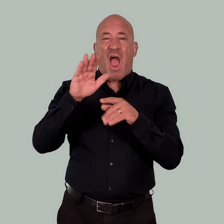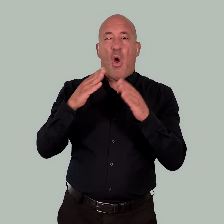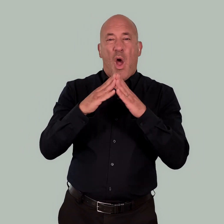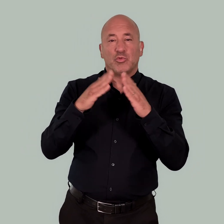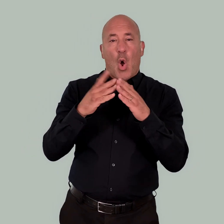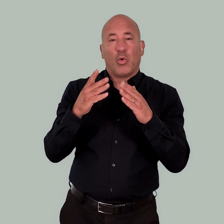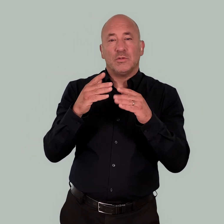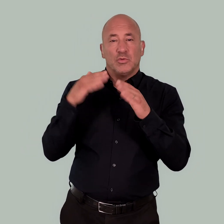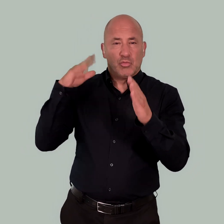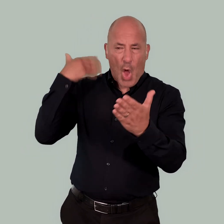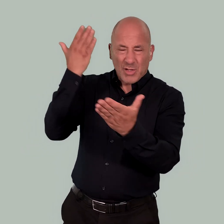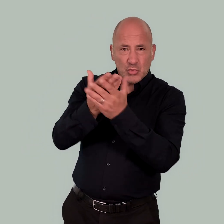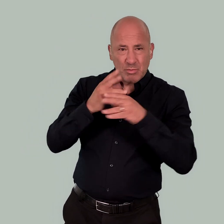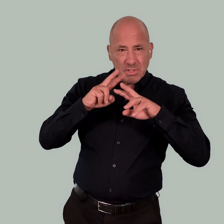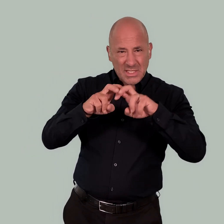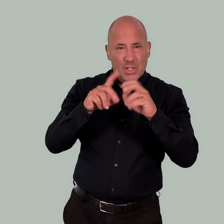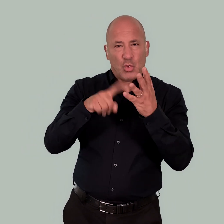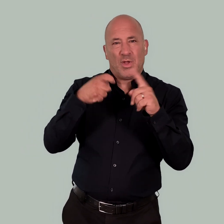the UK Household Longitudinal Study